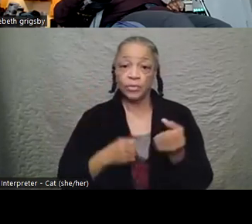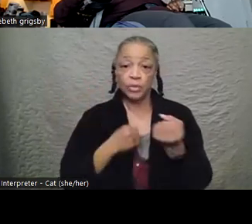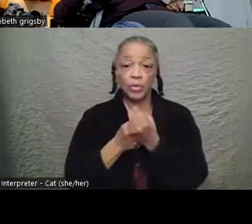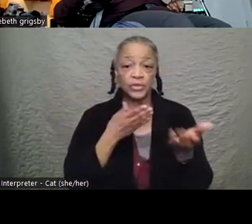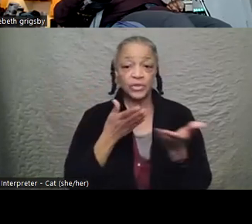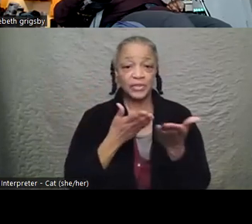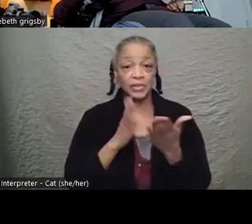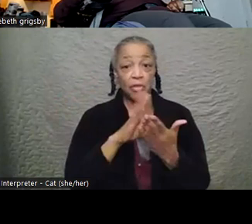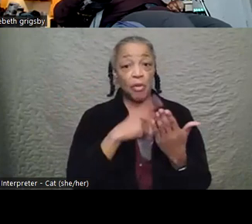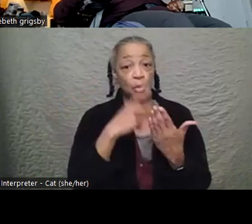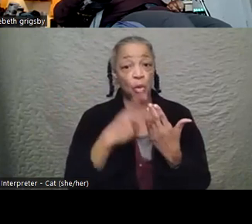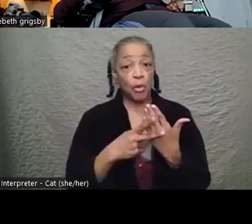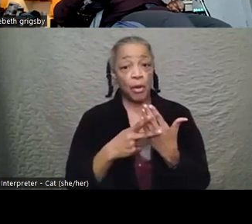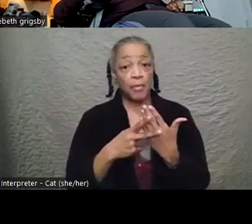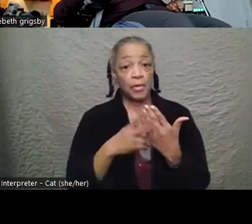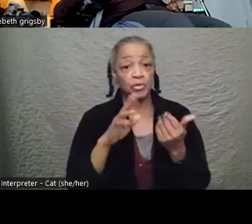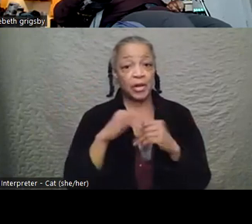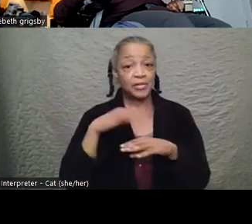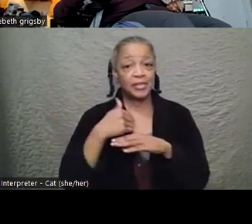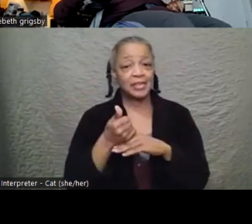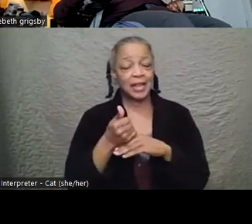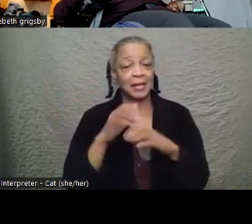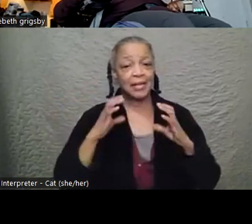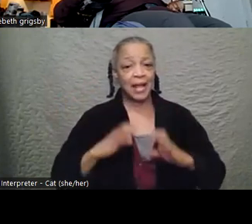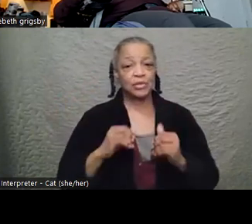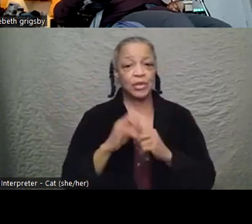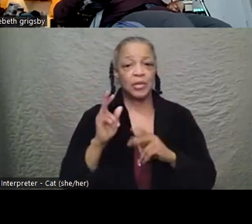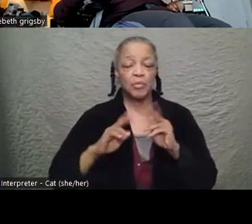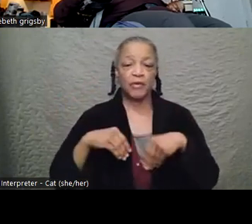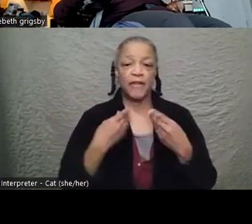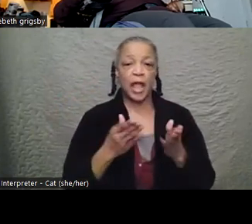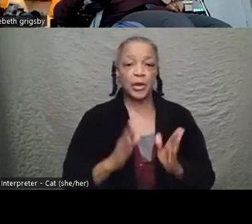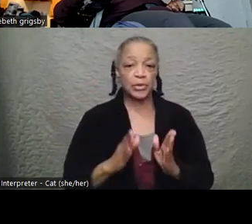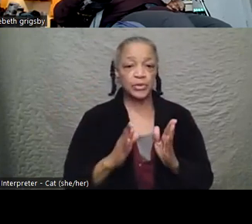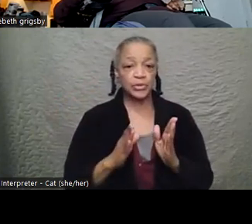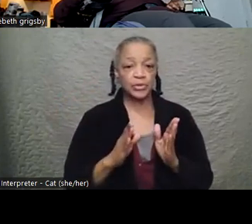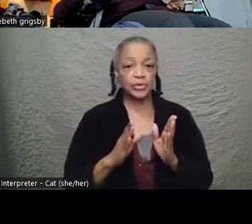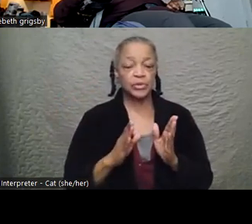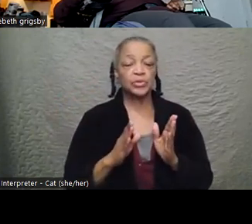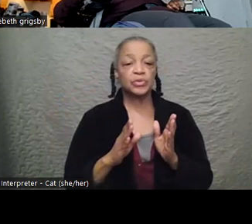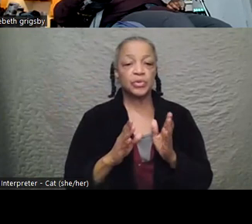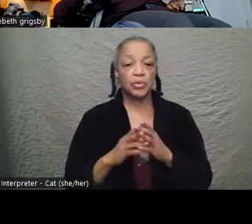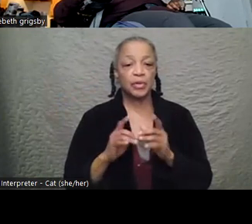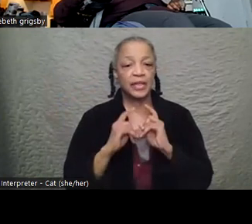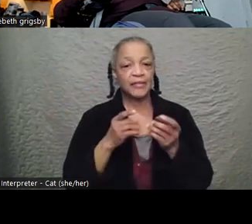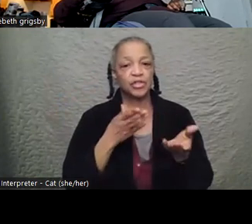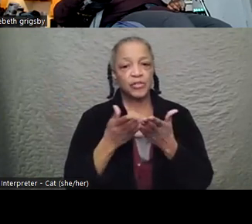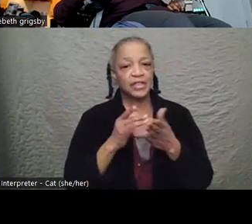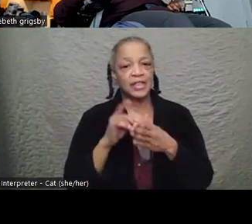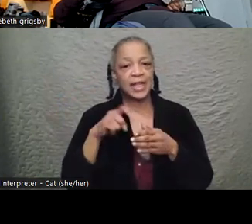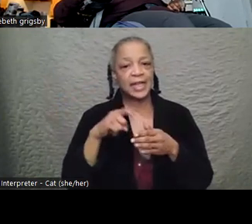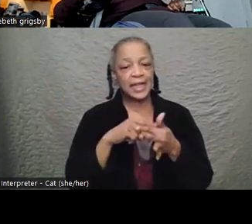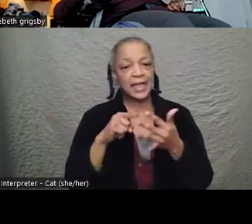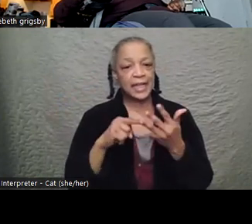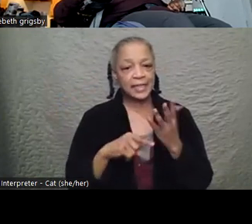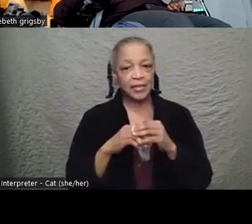try to set plans of people who provide us the services they need where they can maintain